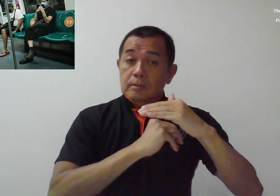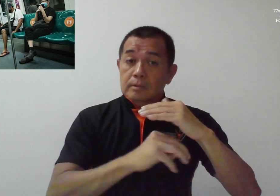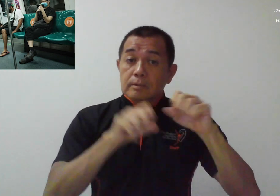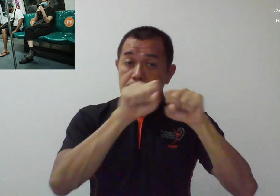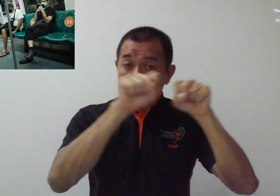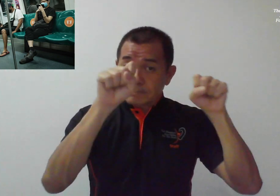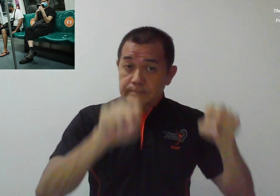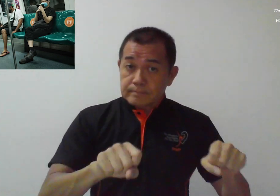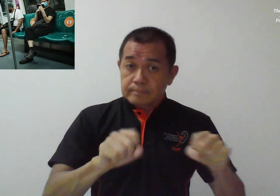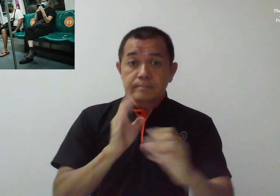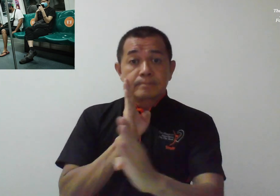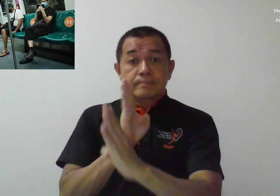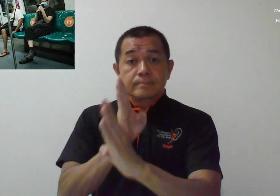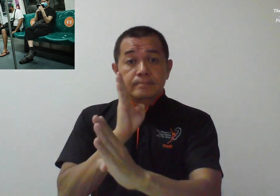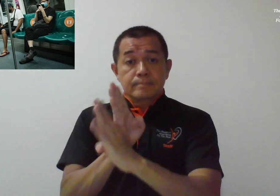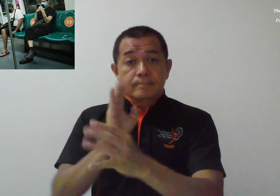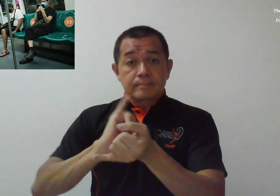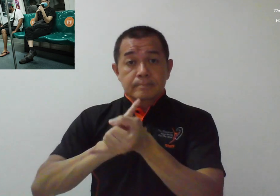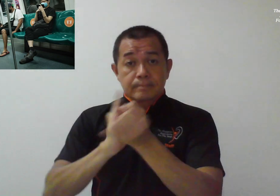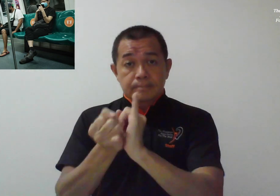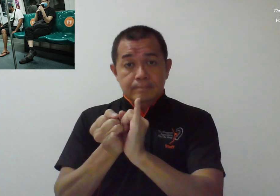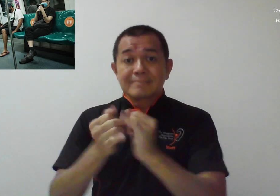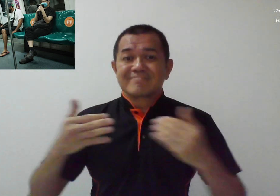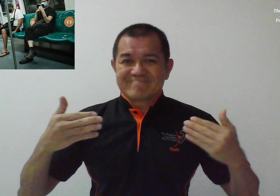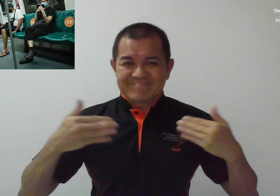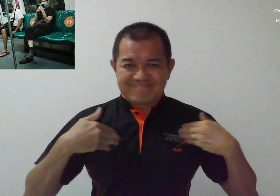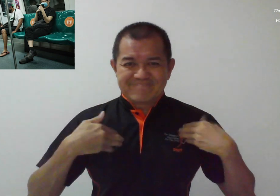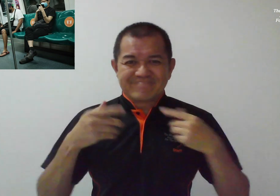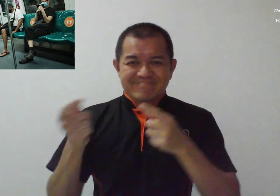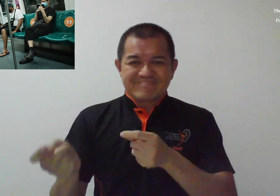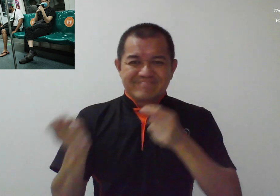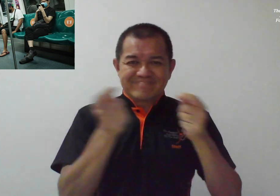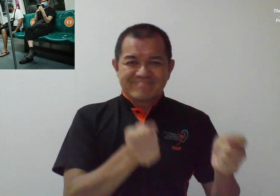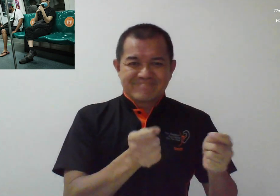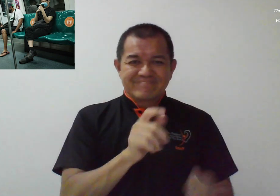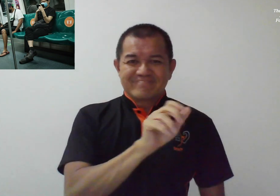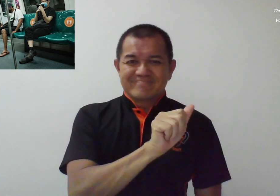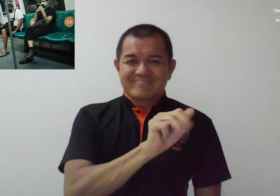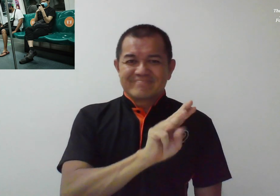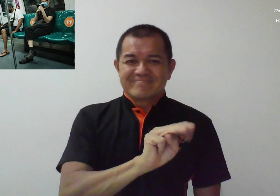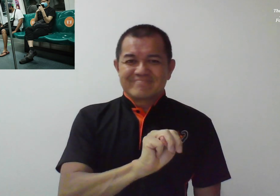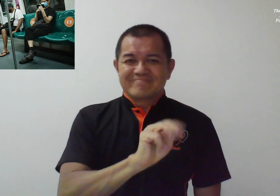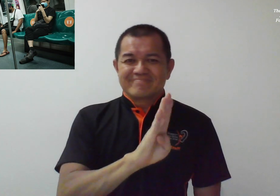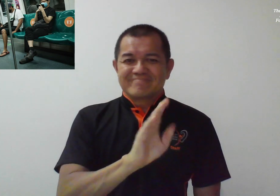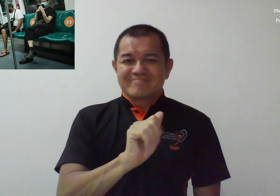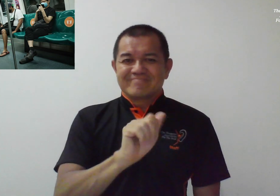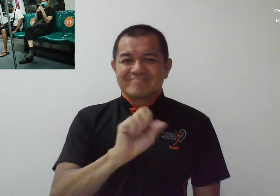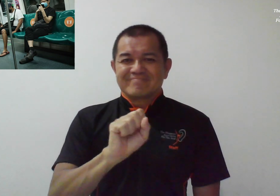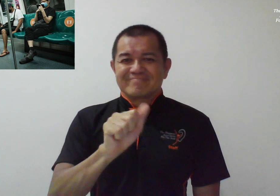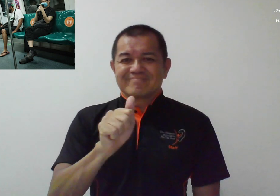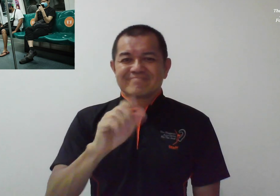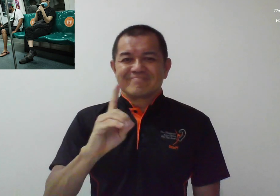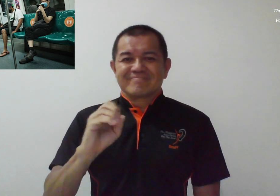Transport Ambassadors will be present at MRT stations